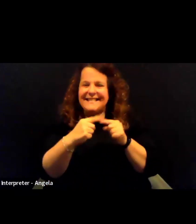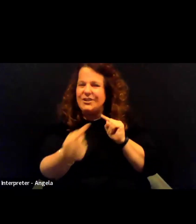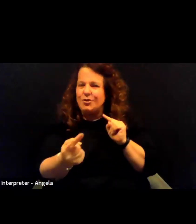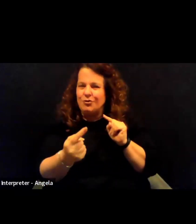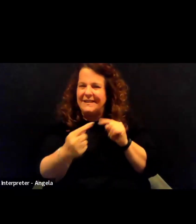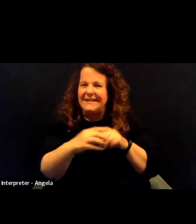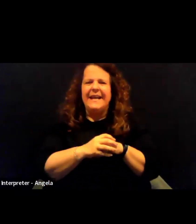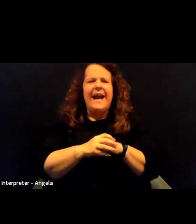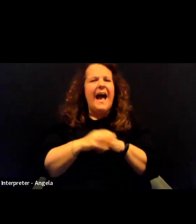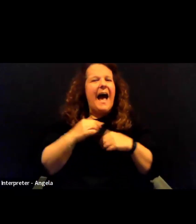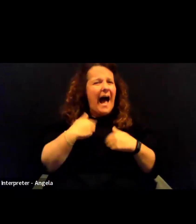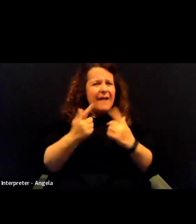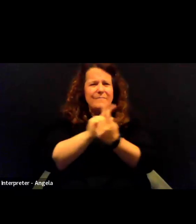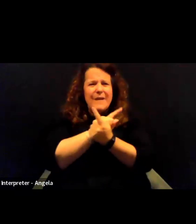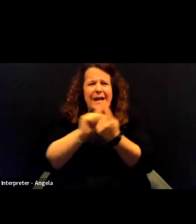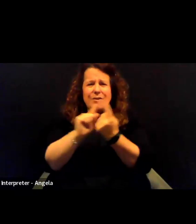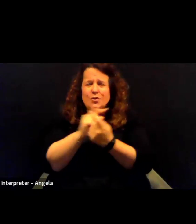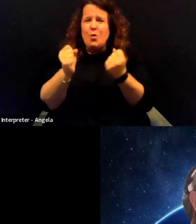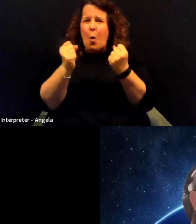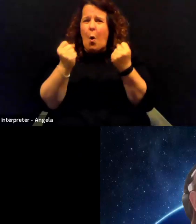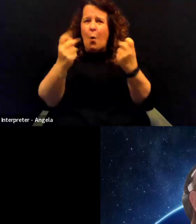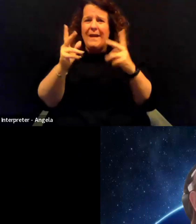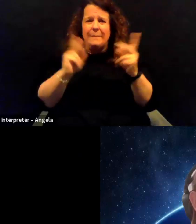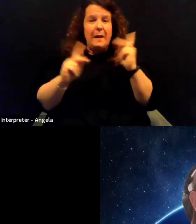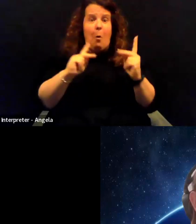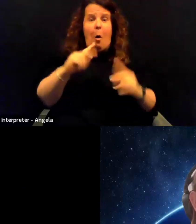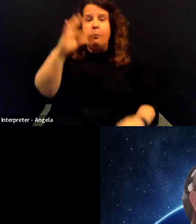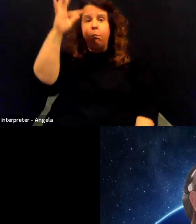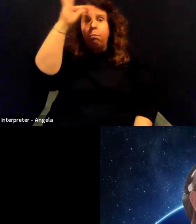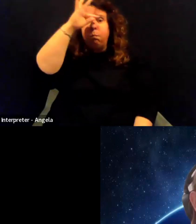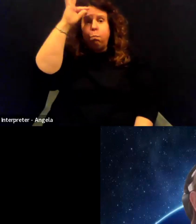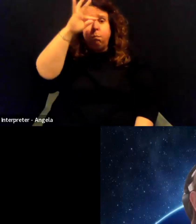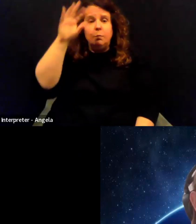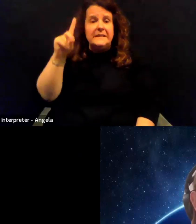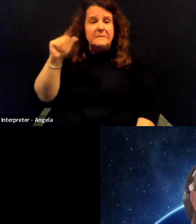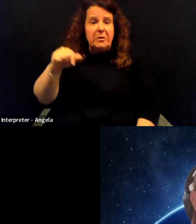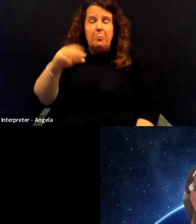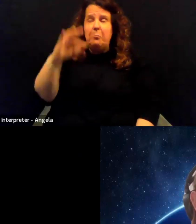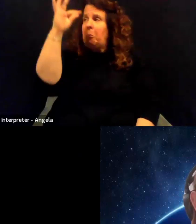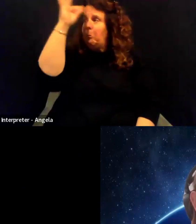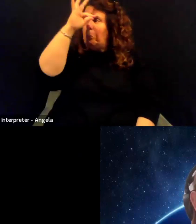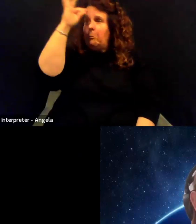I've met so many people who are not familiar with disability, not familiar with blindness,